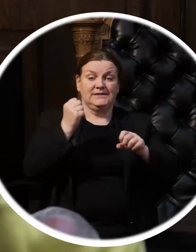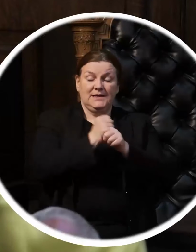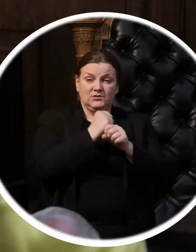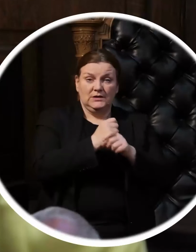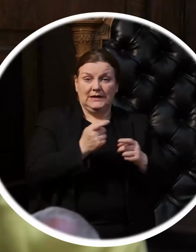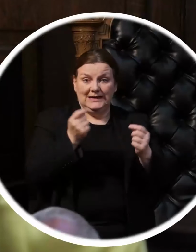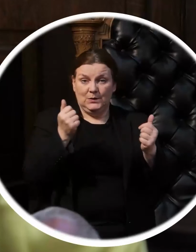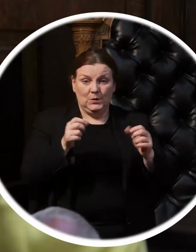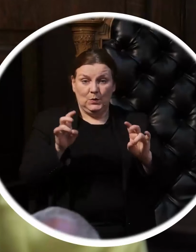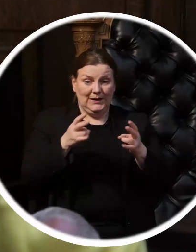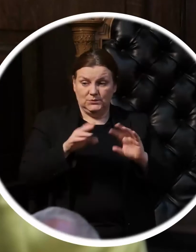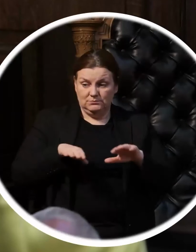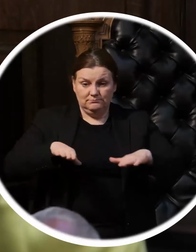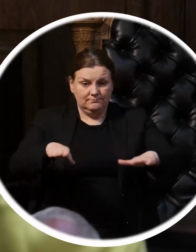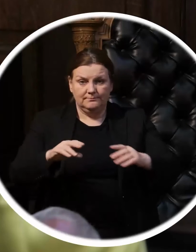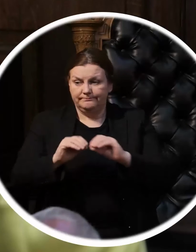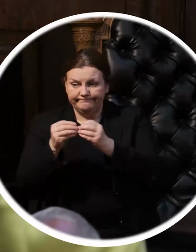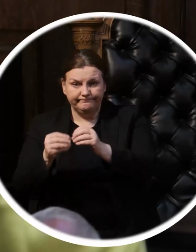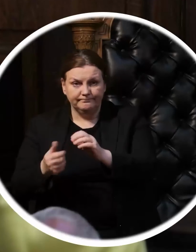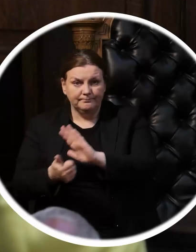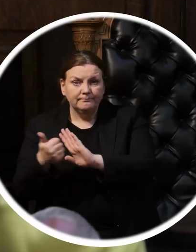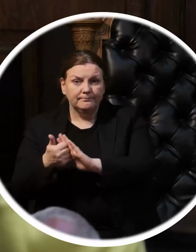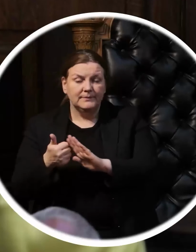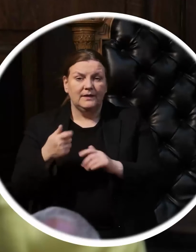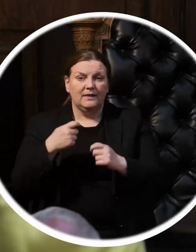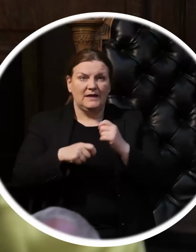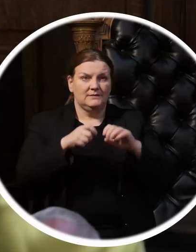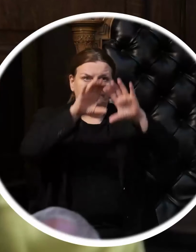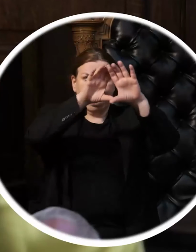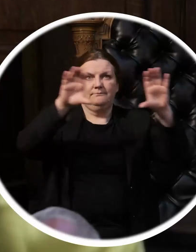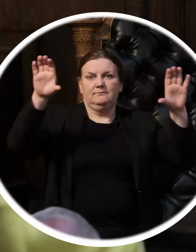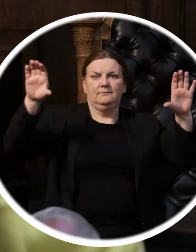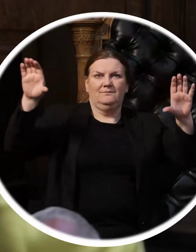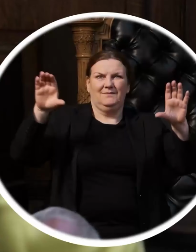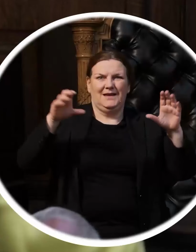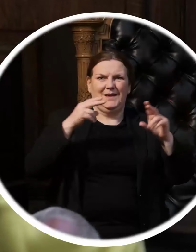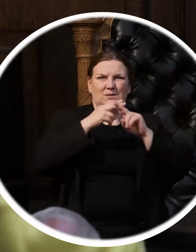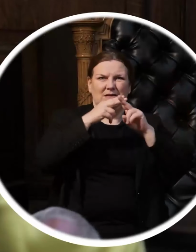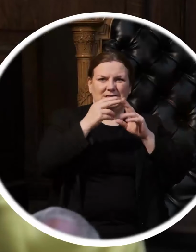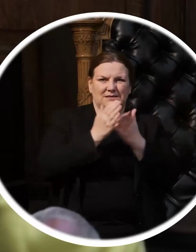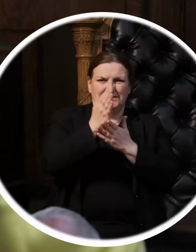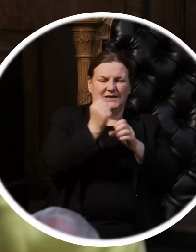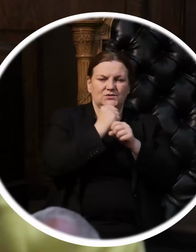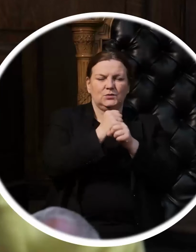and quicker to manufacture and to build than a granite railway station. We think about functionality.